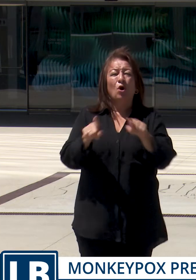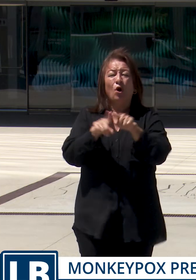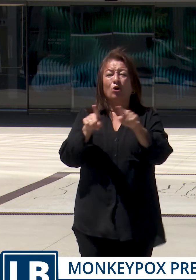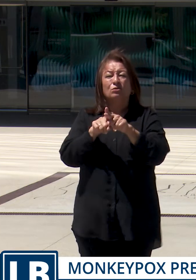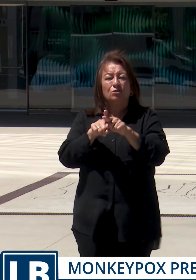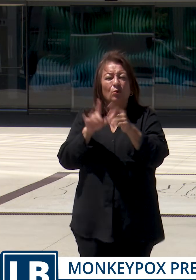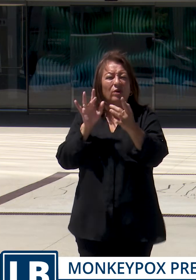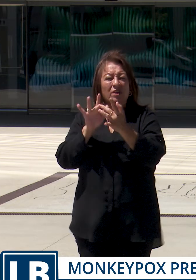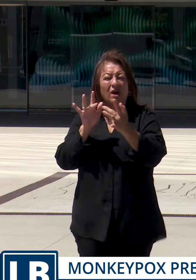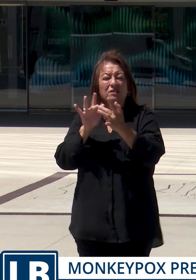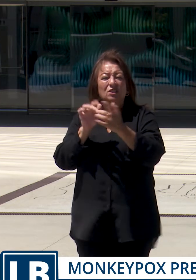respiratory